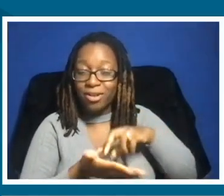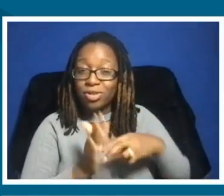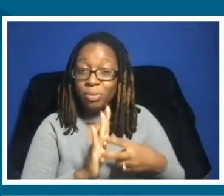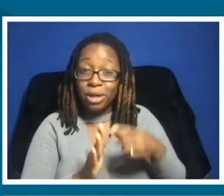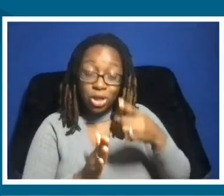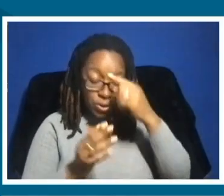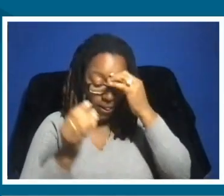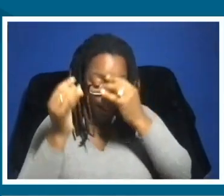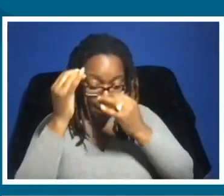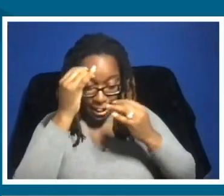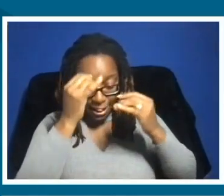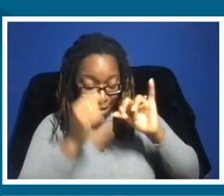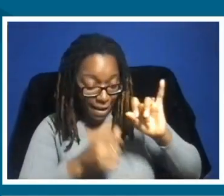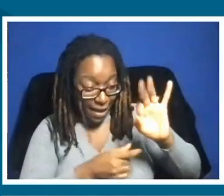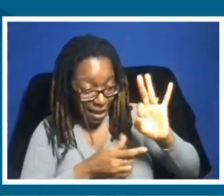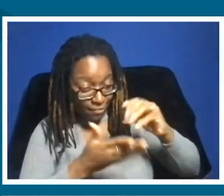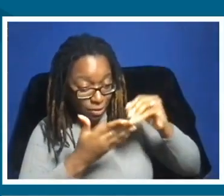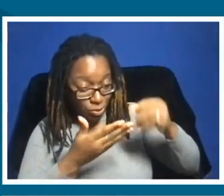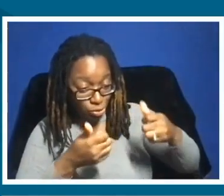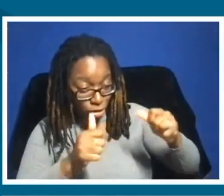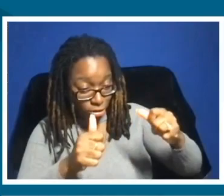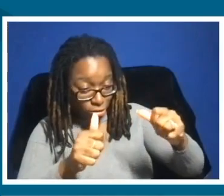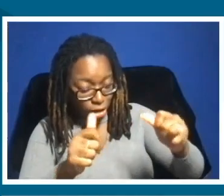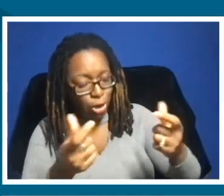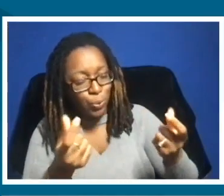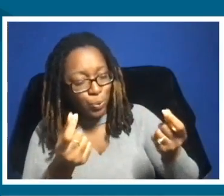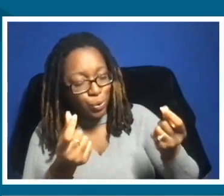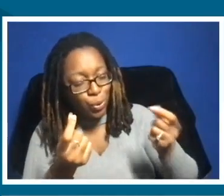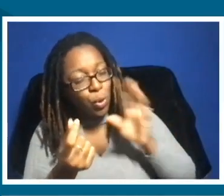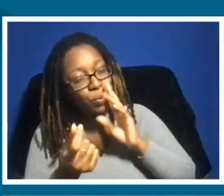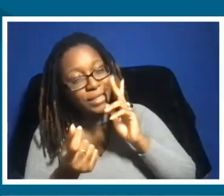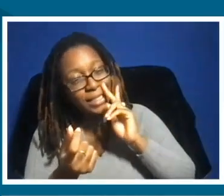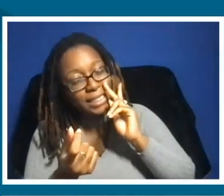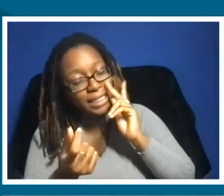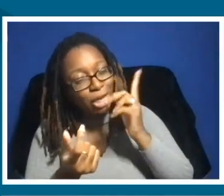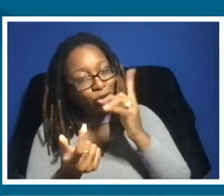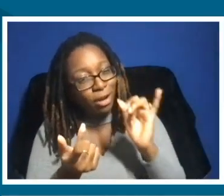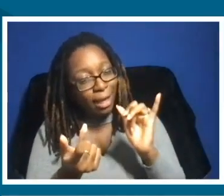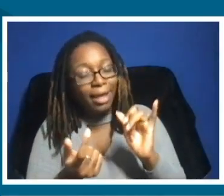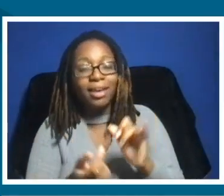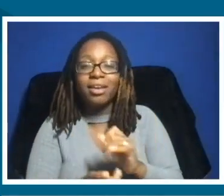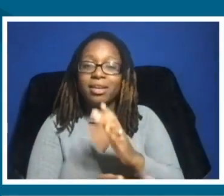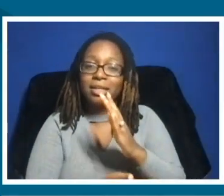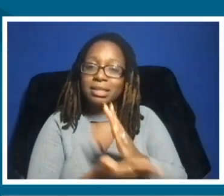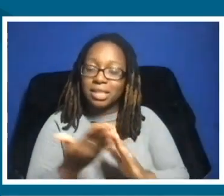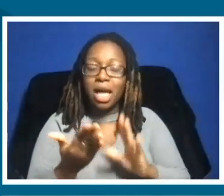did something like this of course some of them are going to be